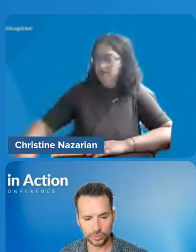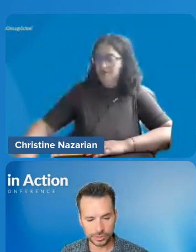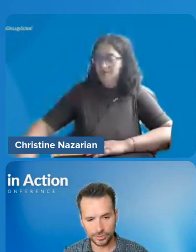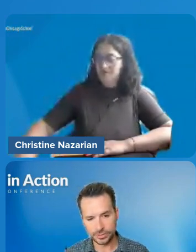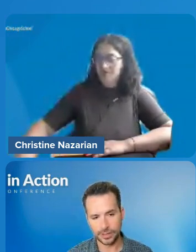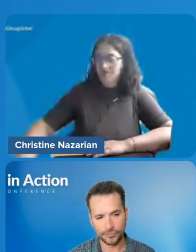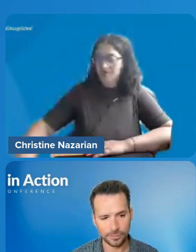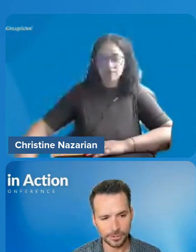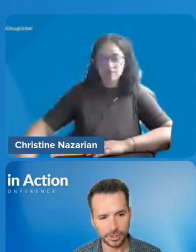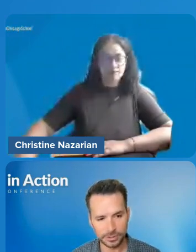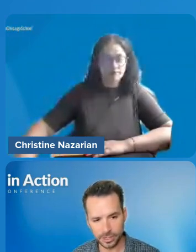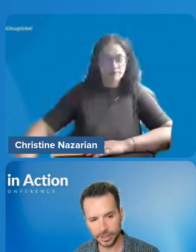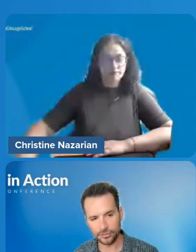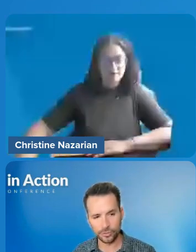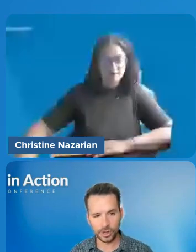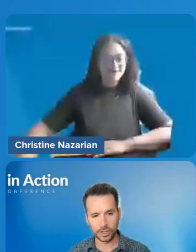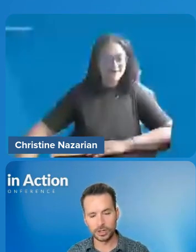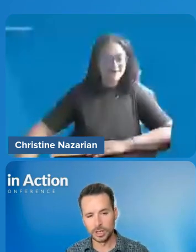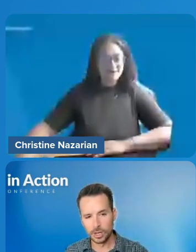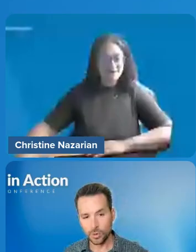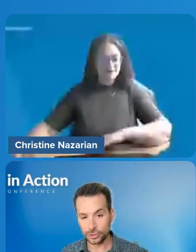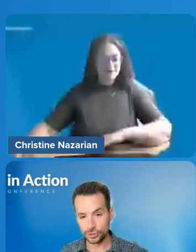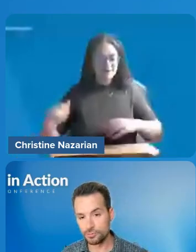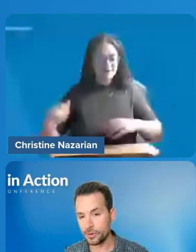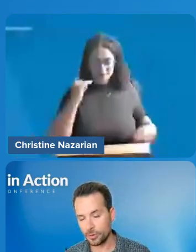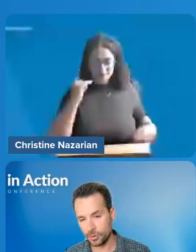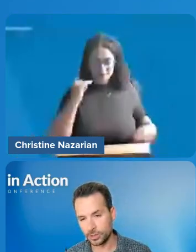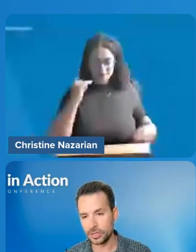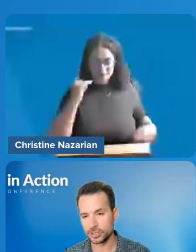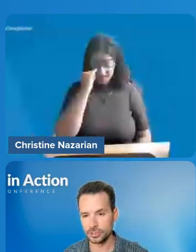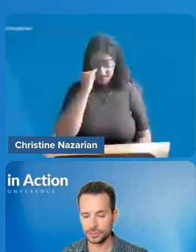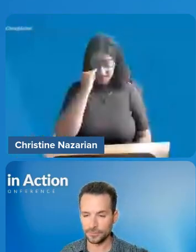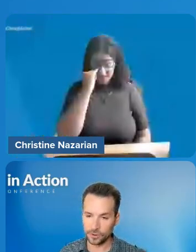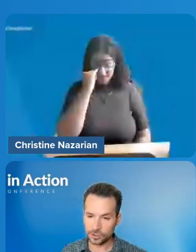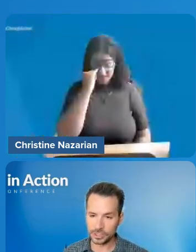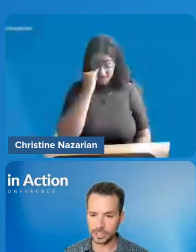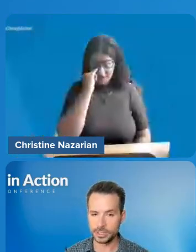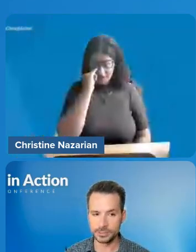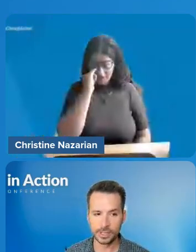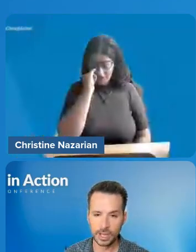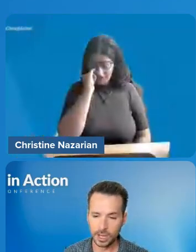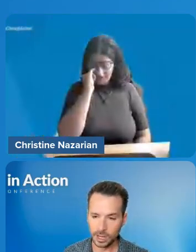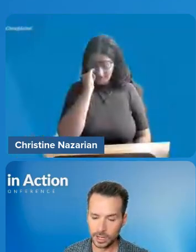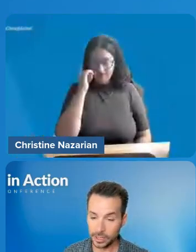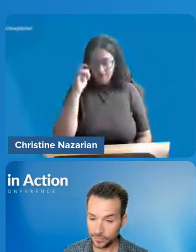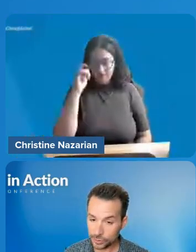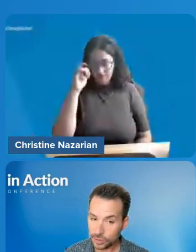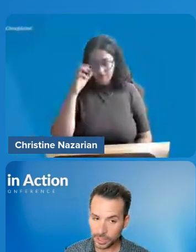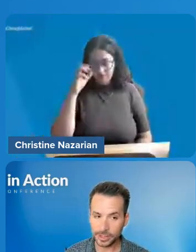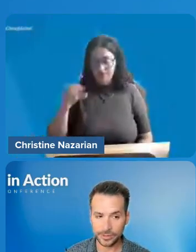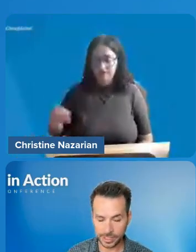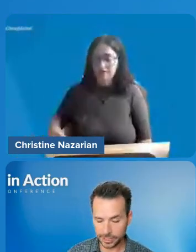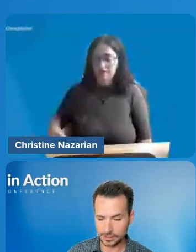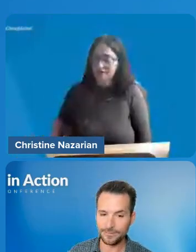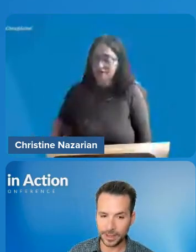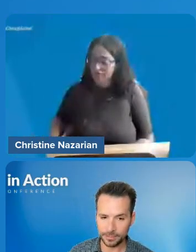stay on the slide for a moment, Dr. Nazarian. So we're going to watch two pre-recorded sessions. The first is an individual client and the second is a family.